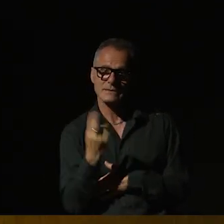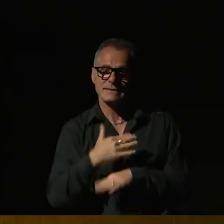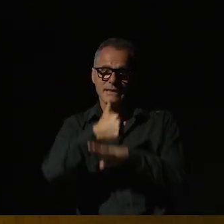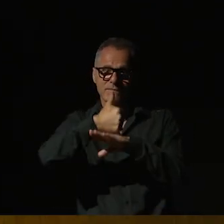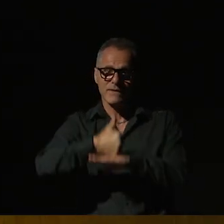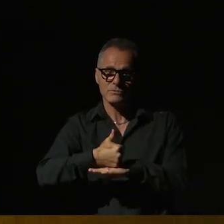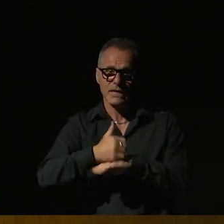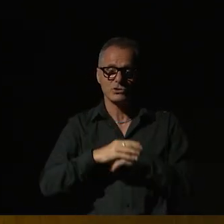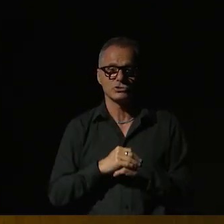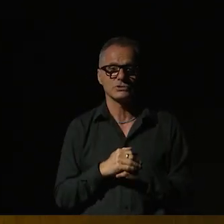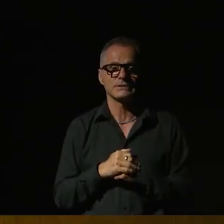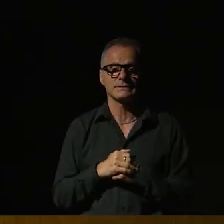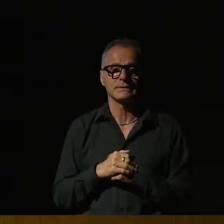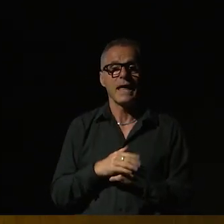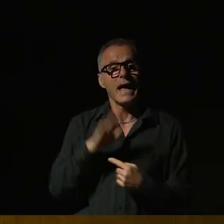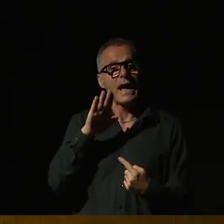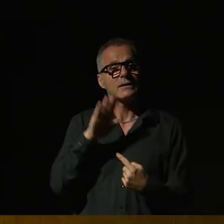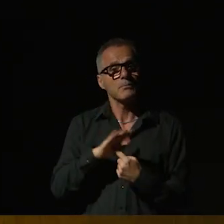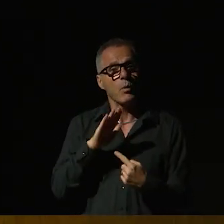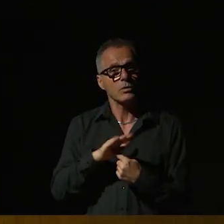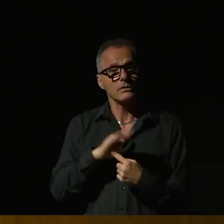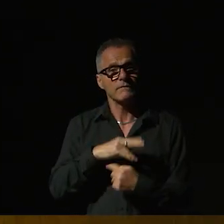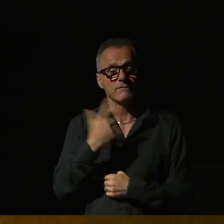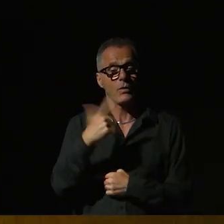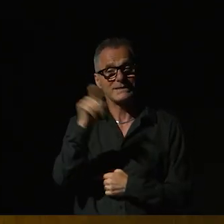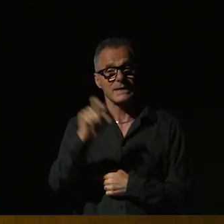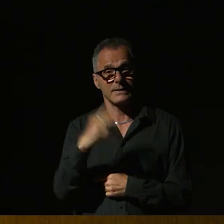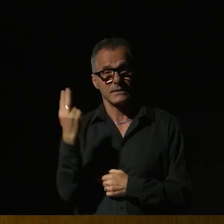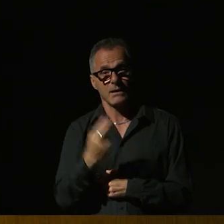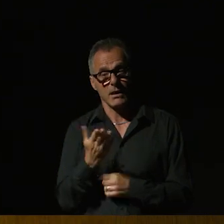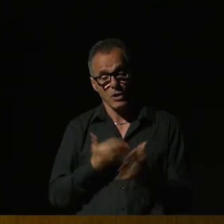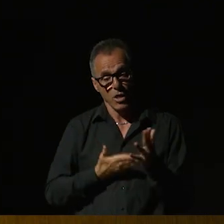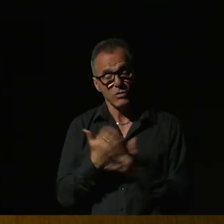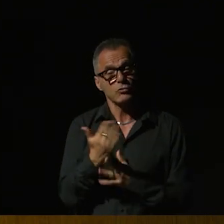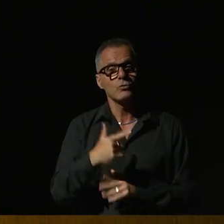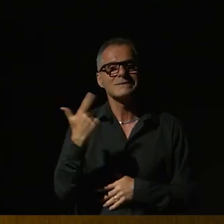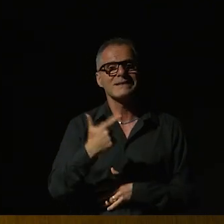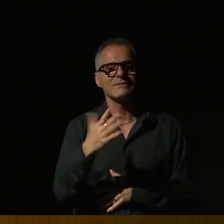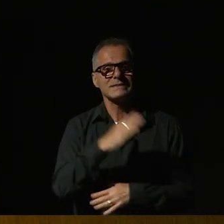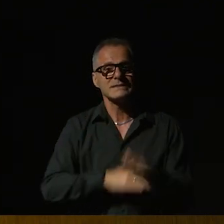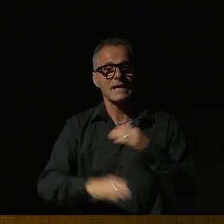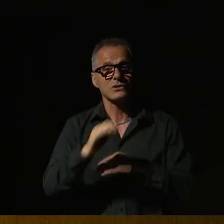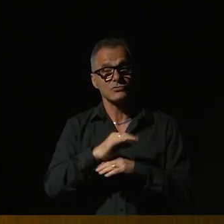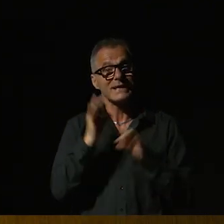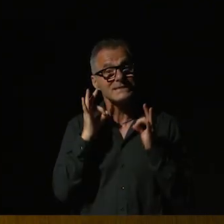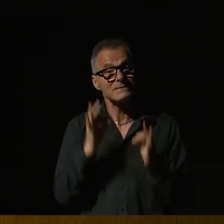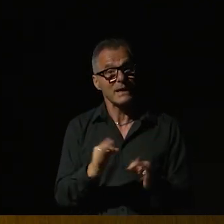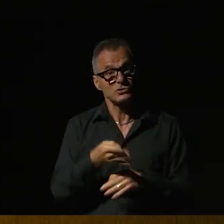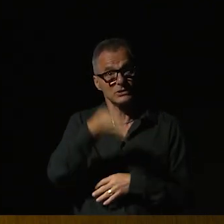that would play a key role in Italian art throughout the 17th century, especially in Rome and continue to reverberate in the works